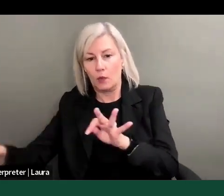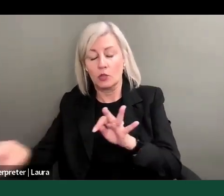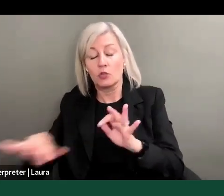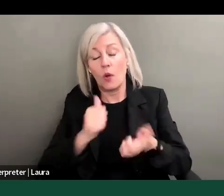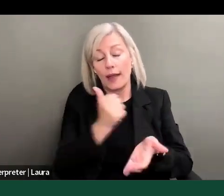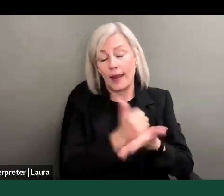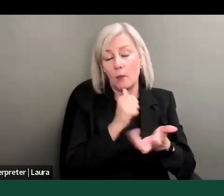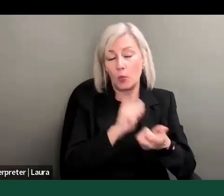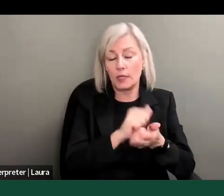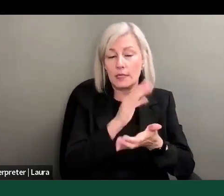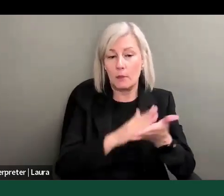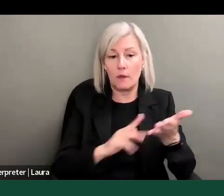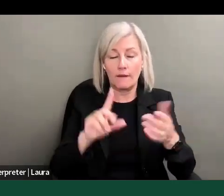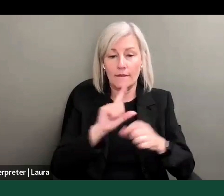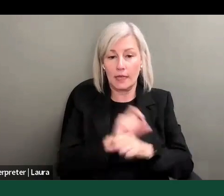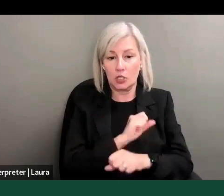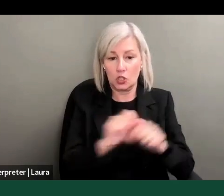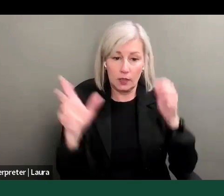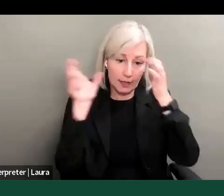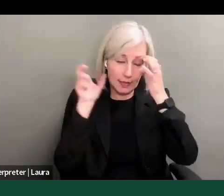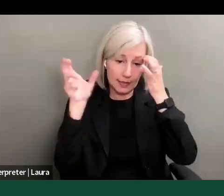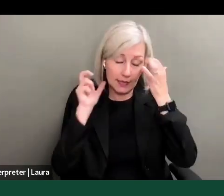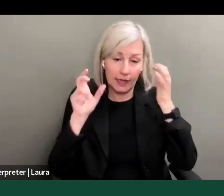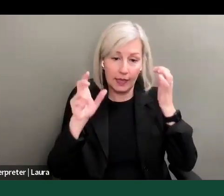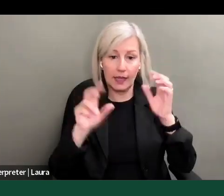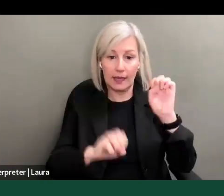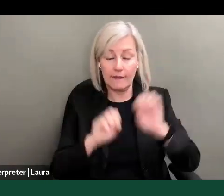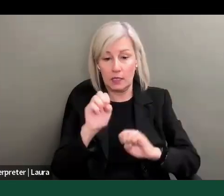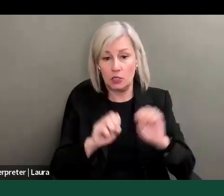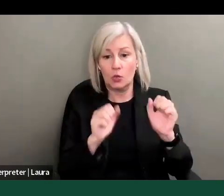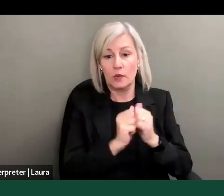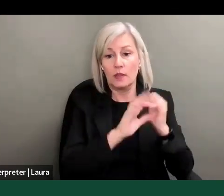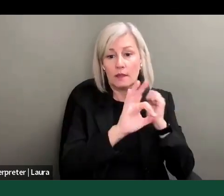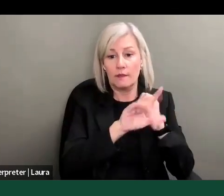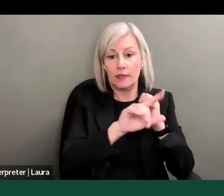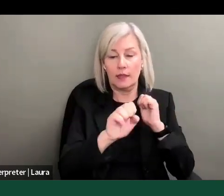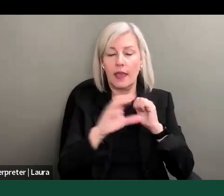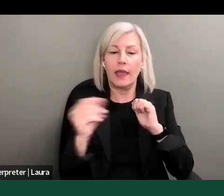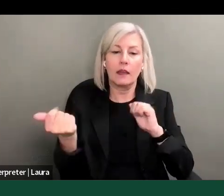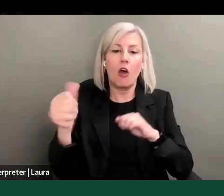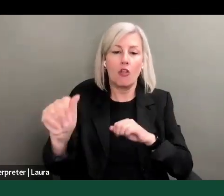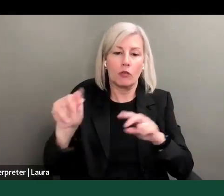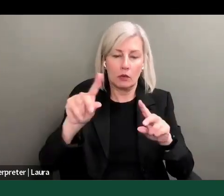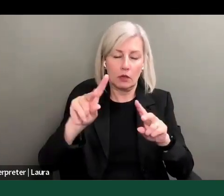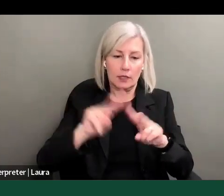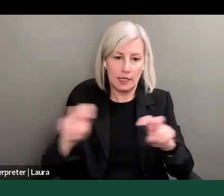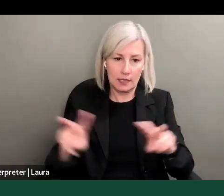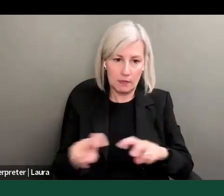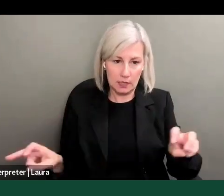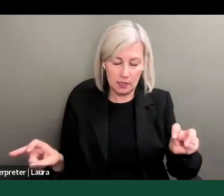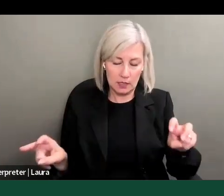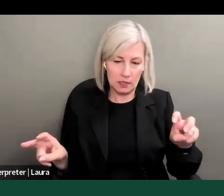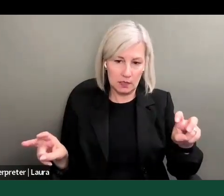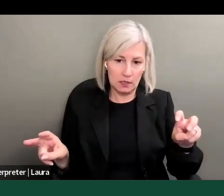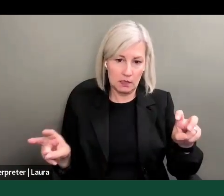functional listening evaluation with the and with other assessments is giving at least